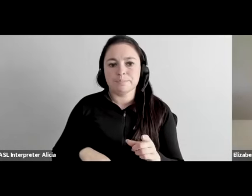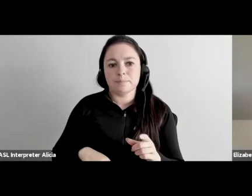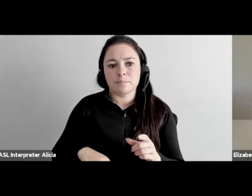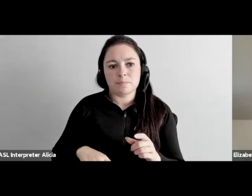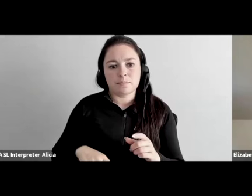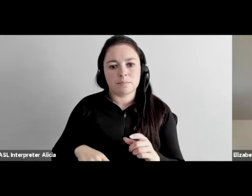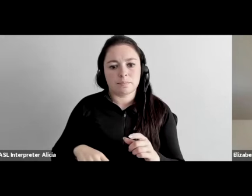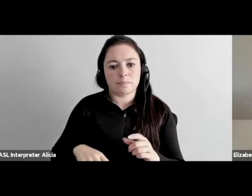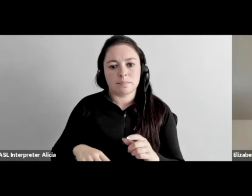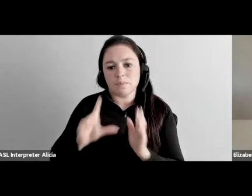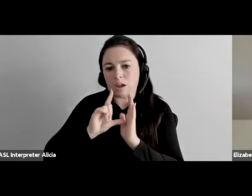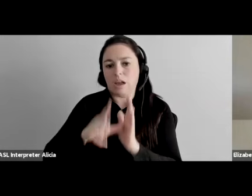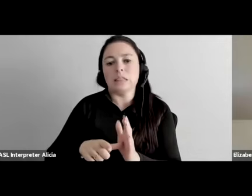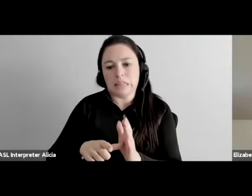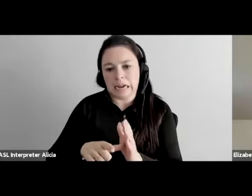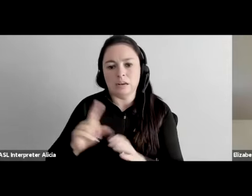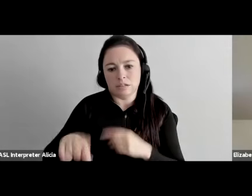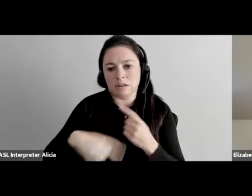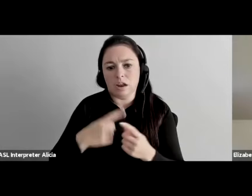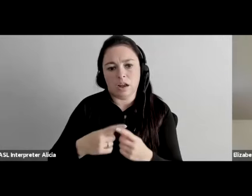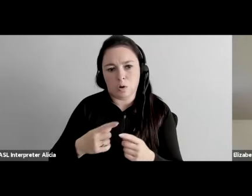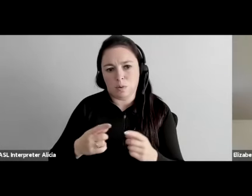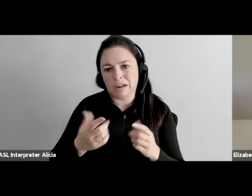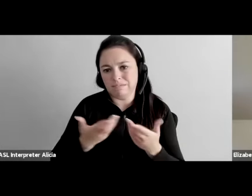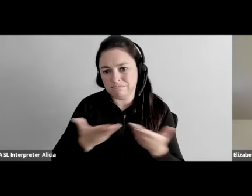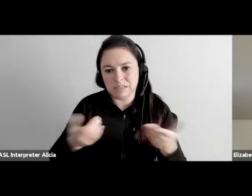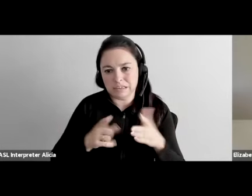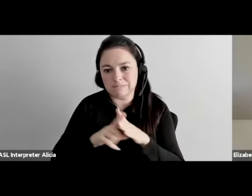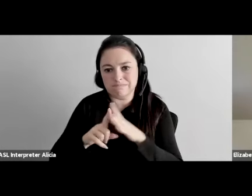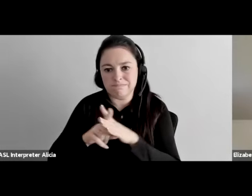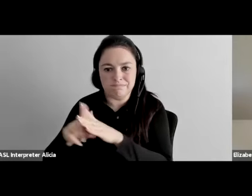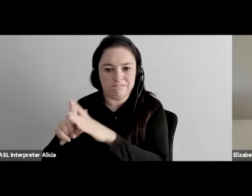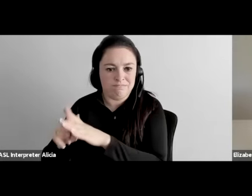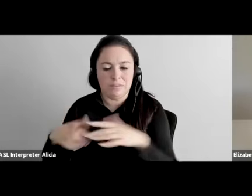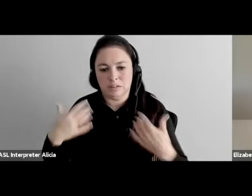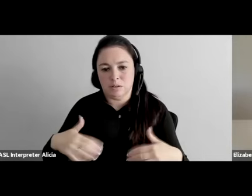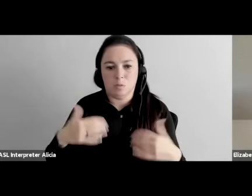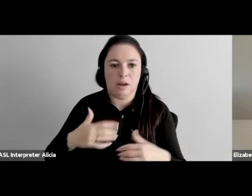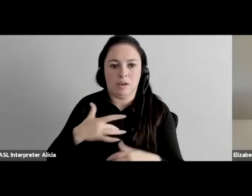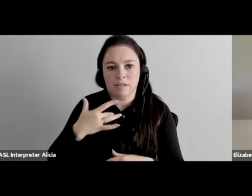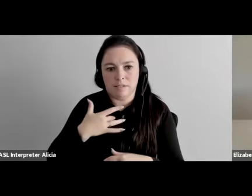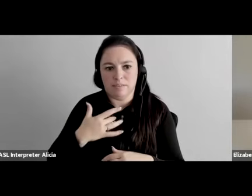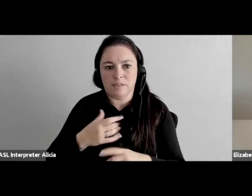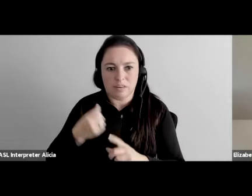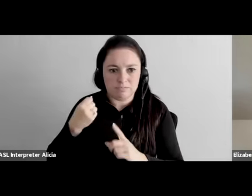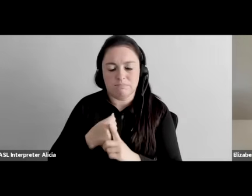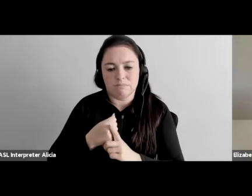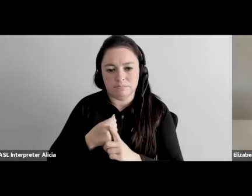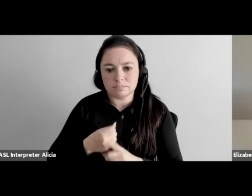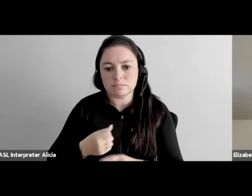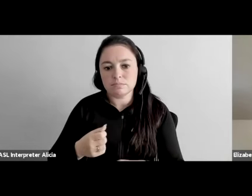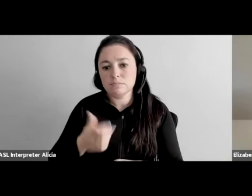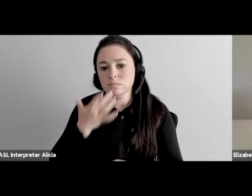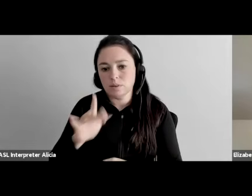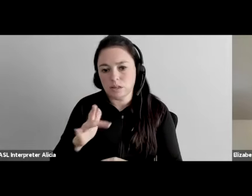made sense when we were side-lying. Thankfully, I had creative lactation consultants who made things work. A shout out